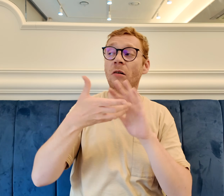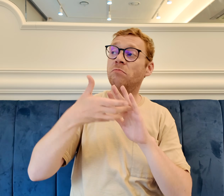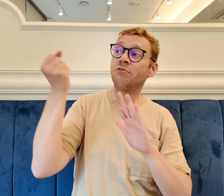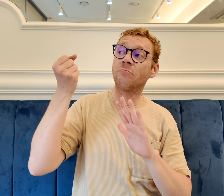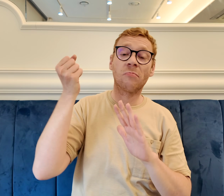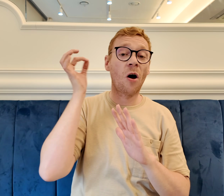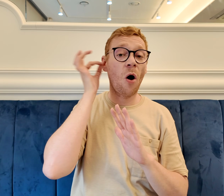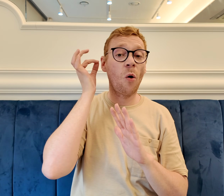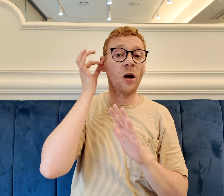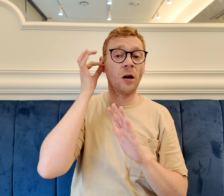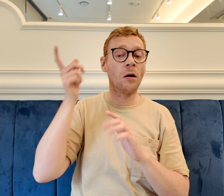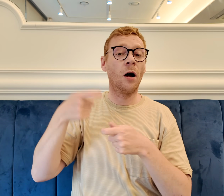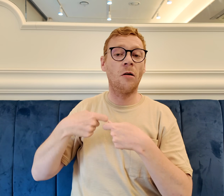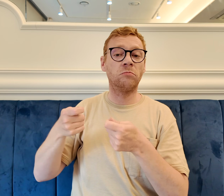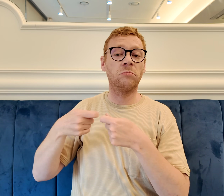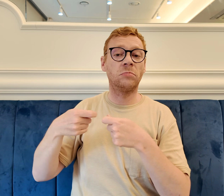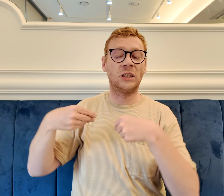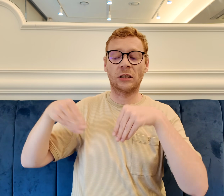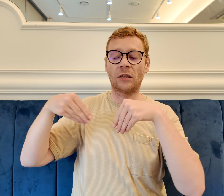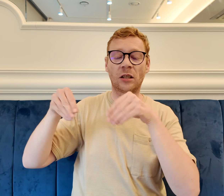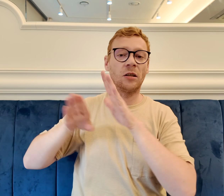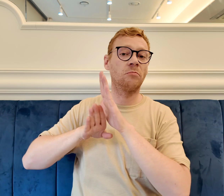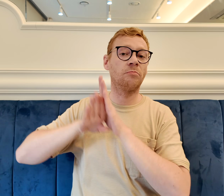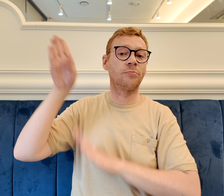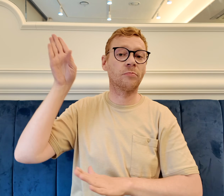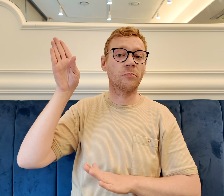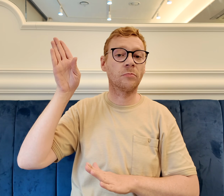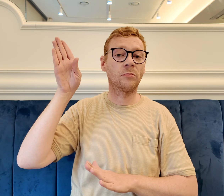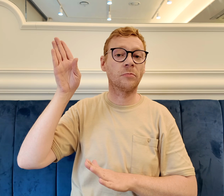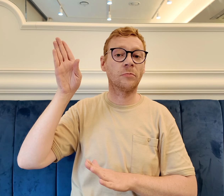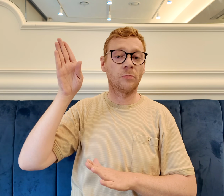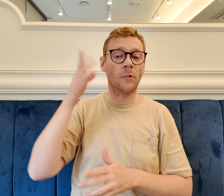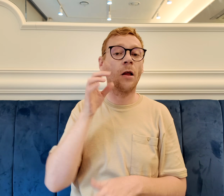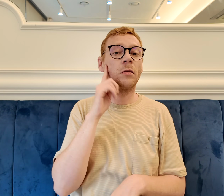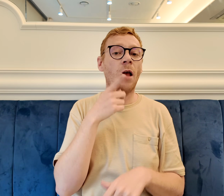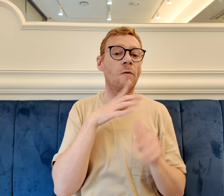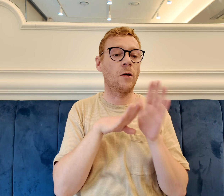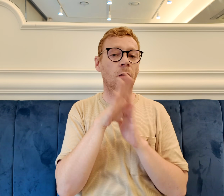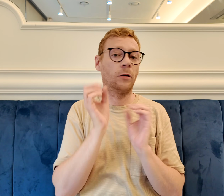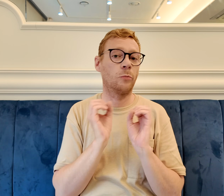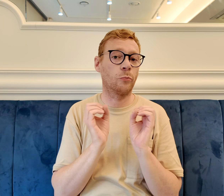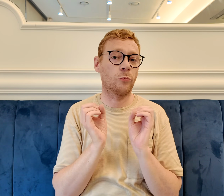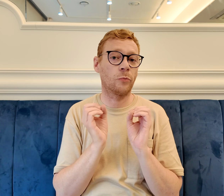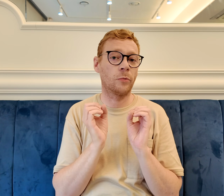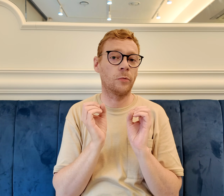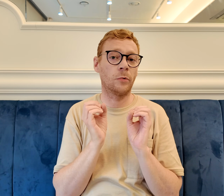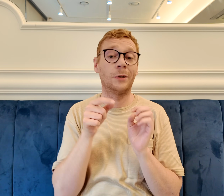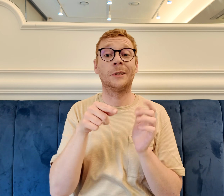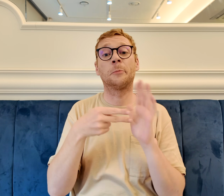But then the idea was stolen by a hearing person. The hearing person later sold the bread and made a fortune. But the deaf person who made the bread didn't receive any profit.